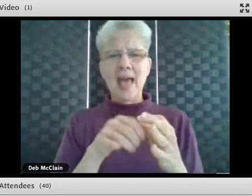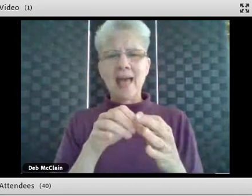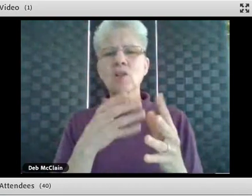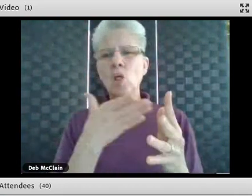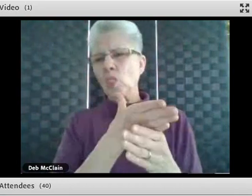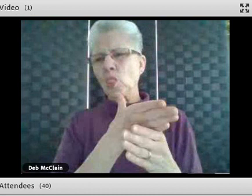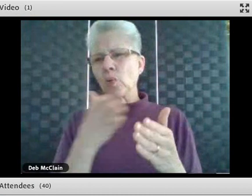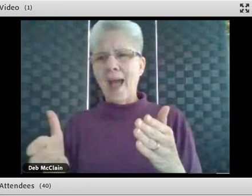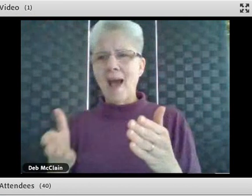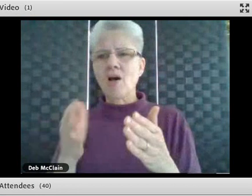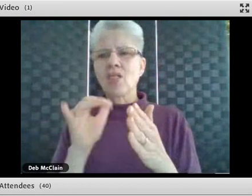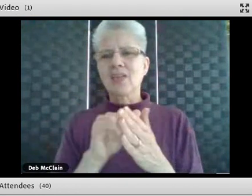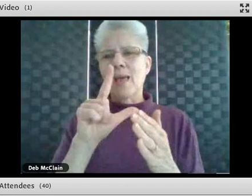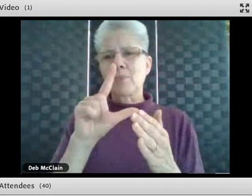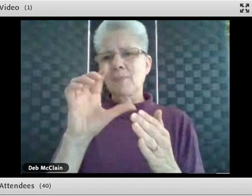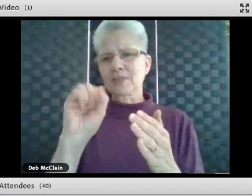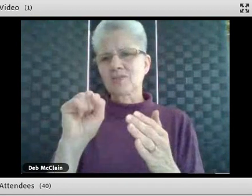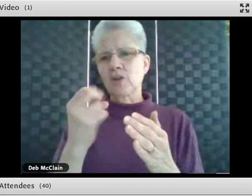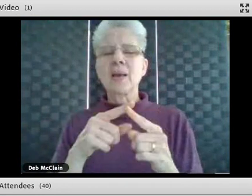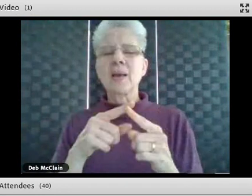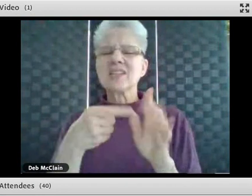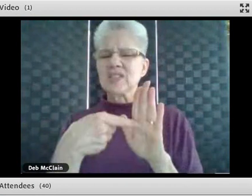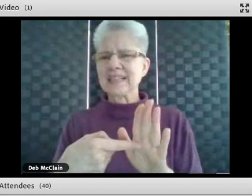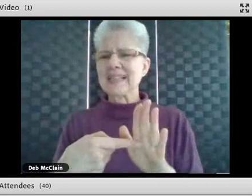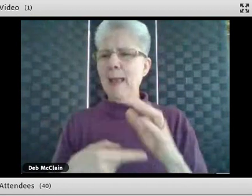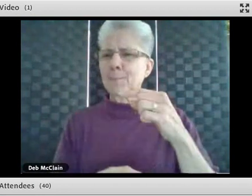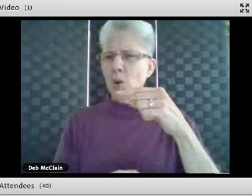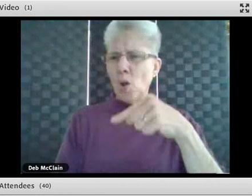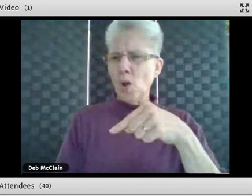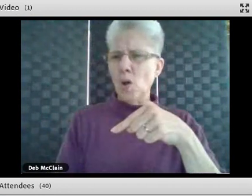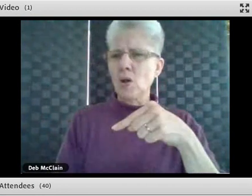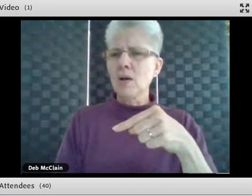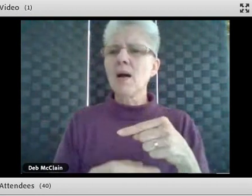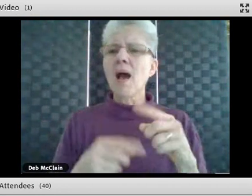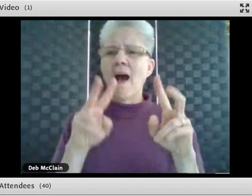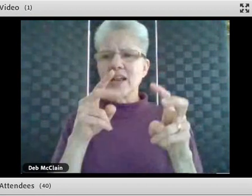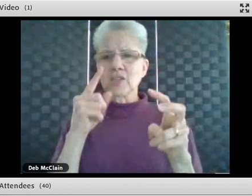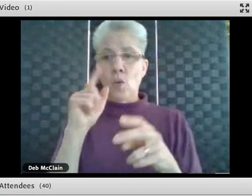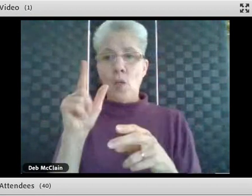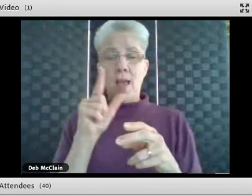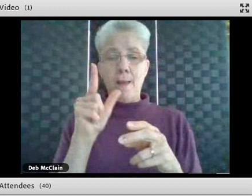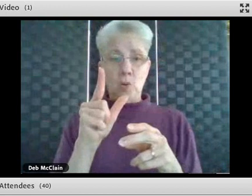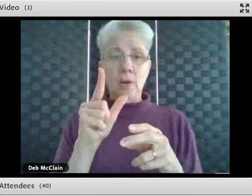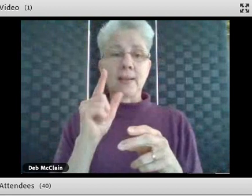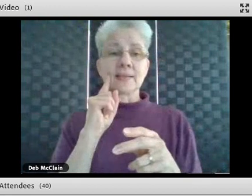So just as an example, the heading for librarians, let's say. I'm just gonna pull that out,